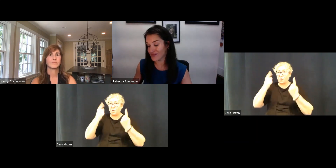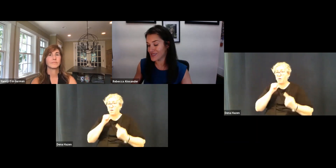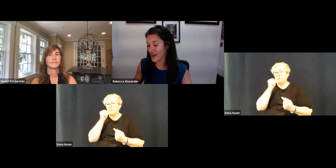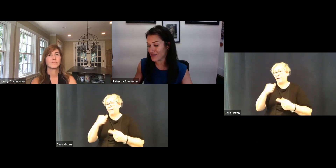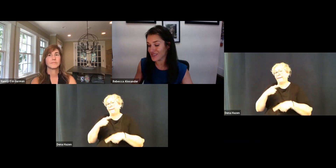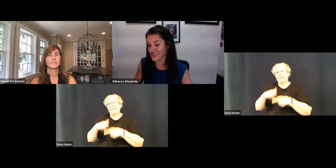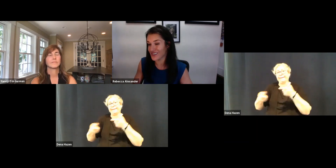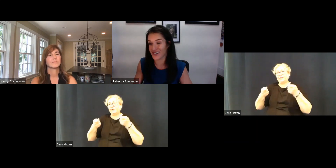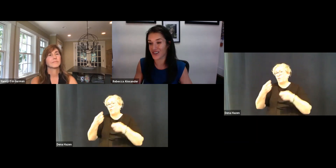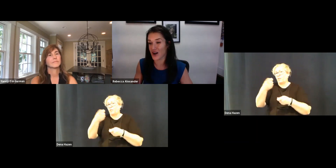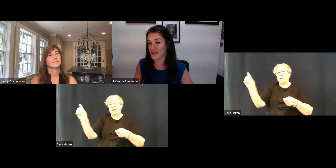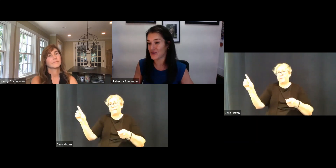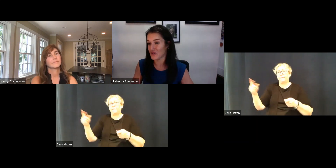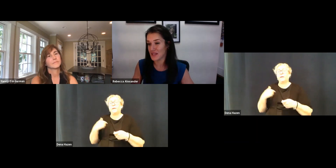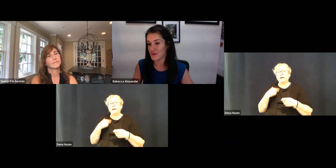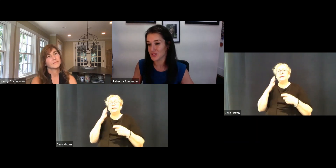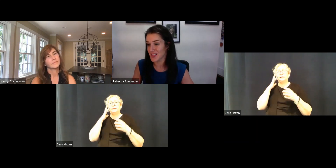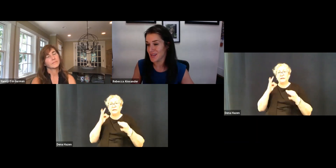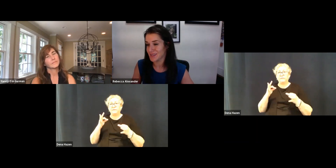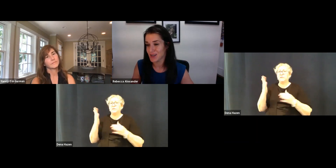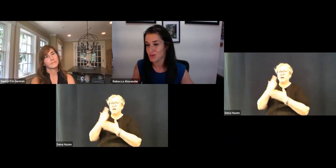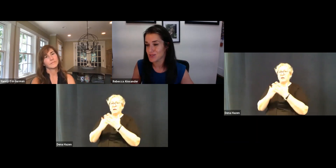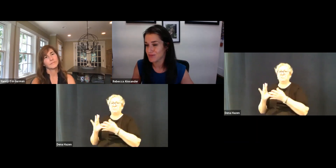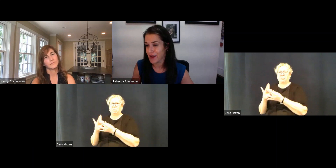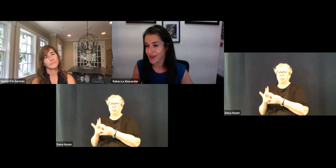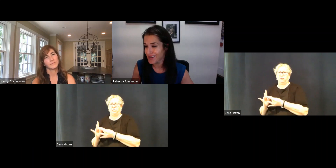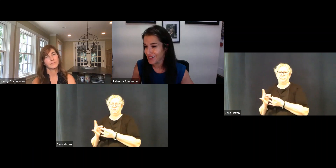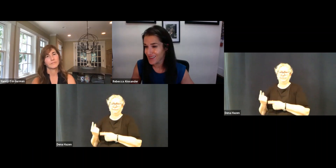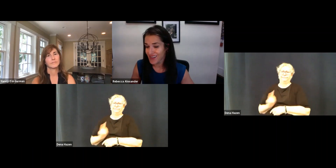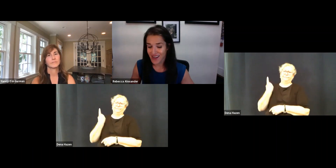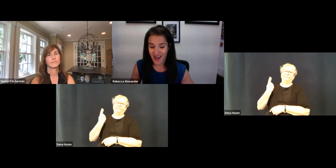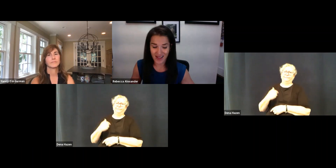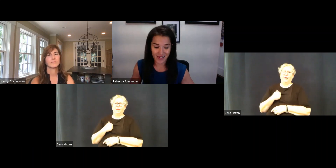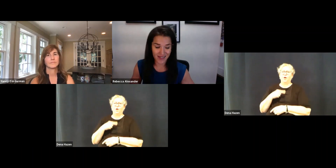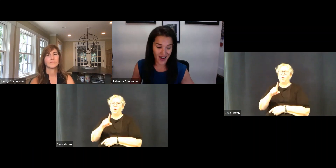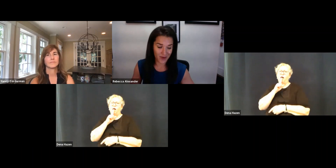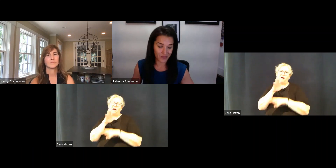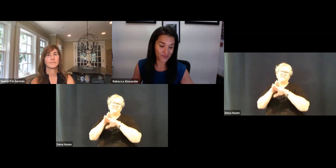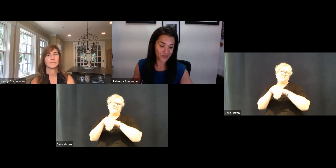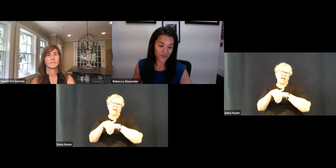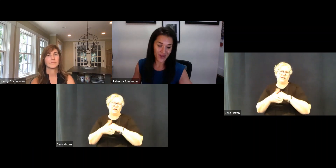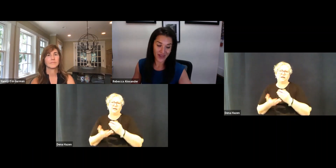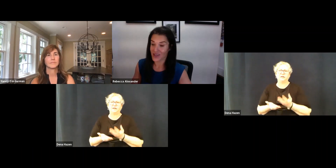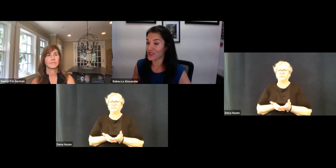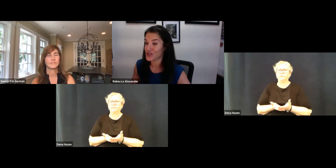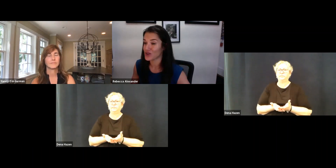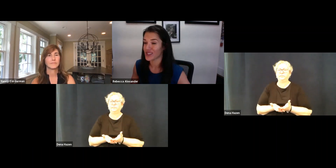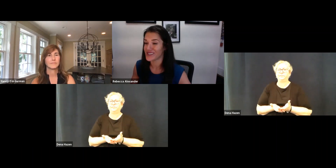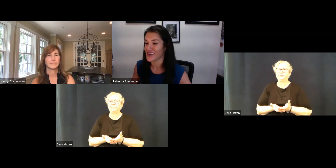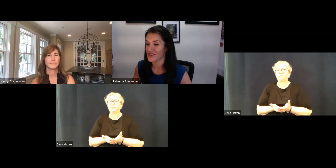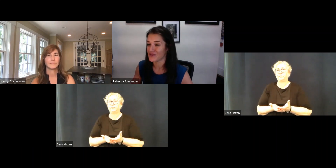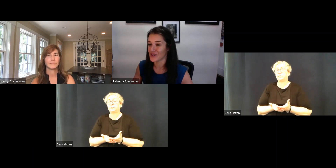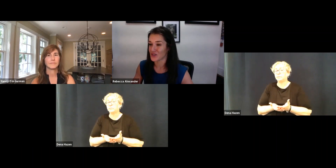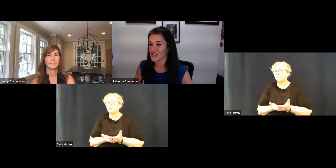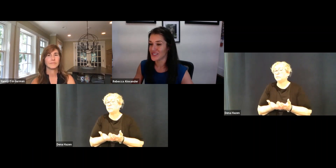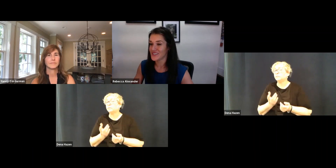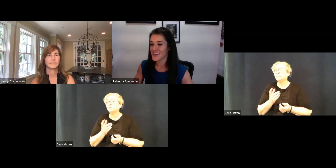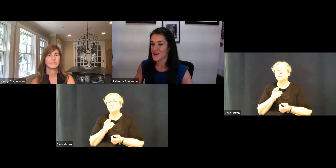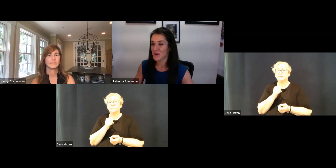I've definitely gotten comments from people saying that I was a fake, and it certainly doesn't feel good.